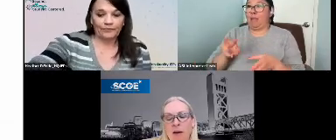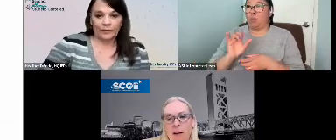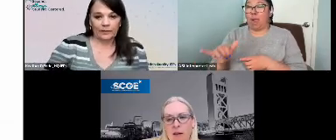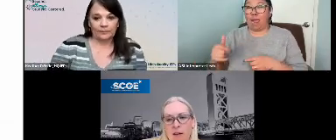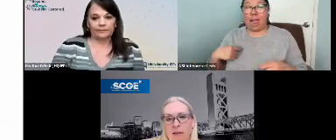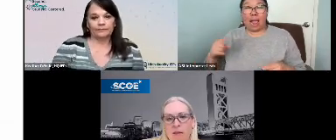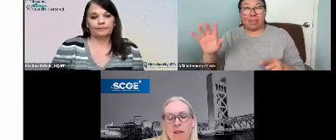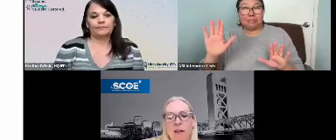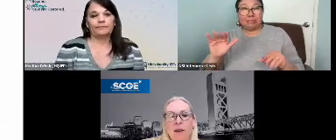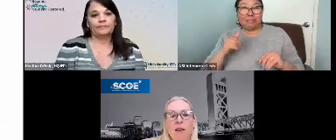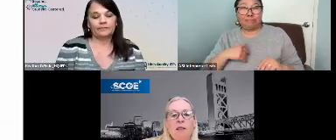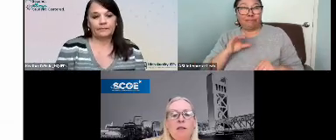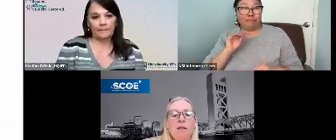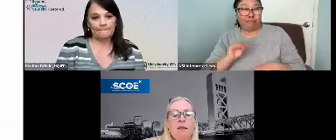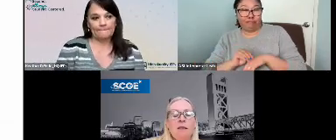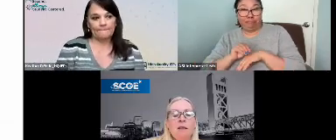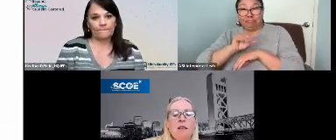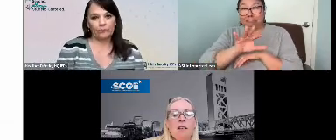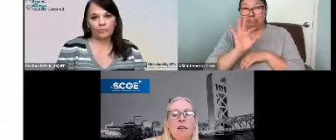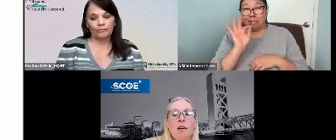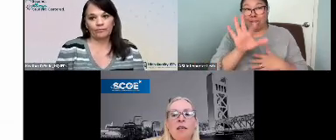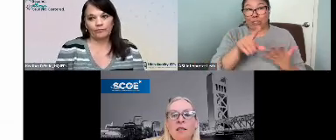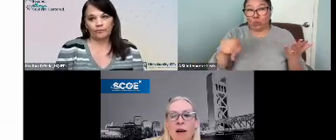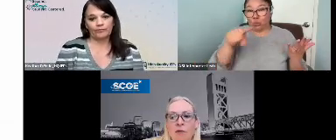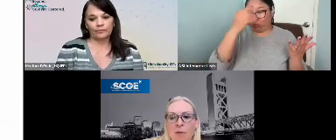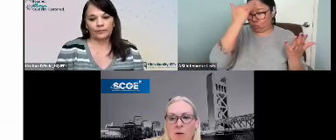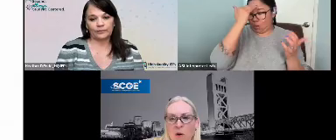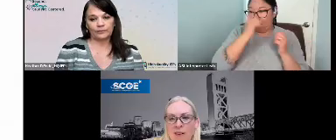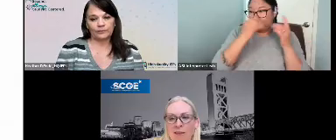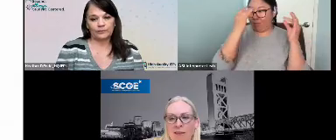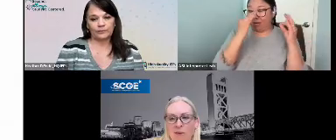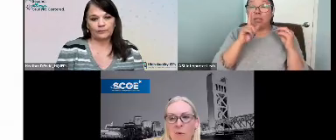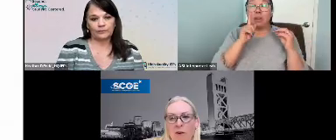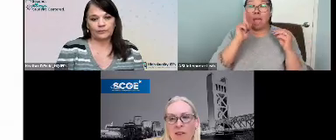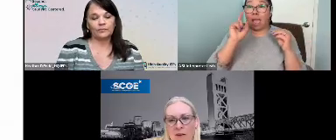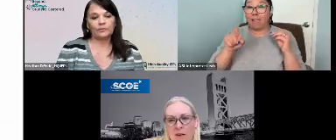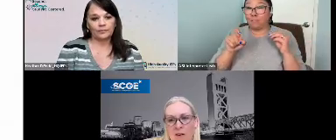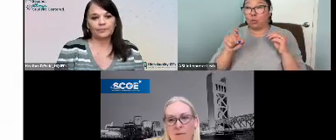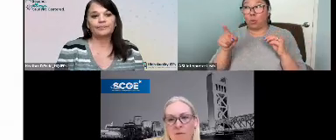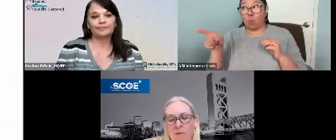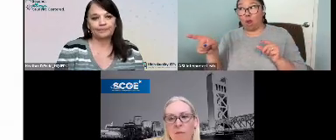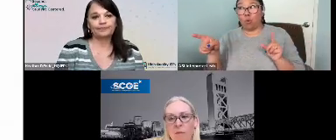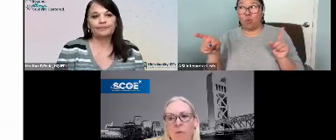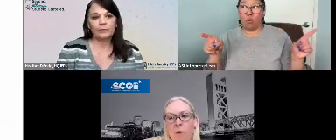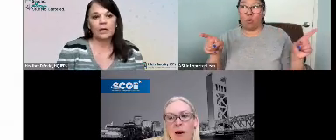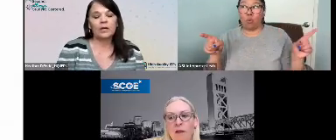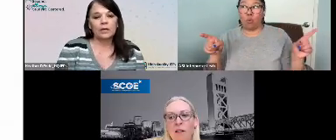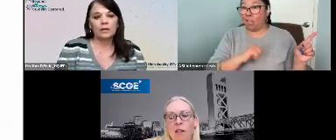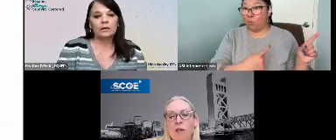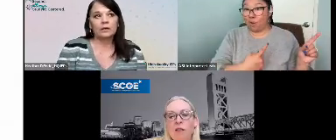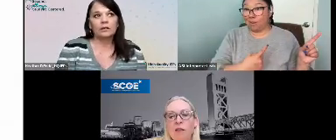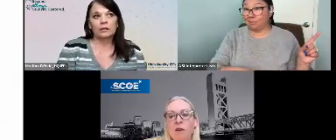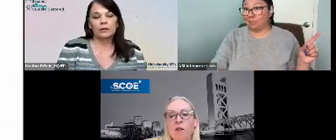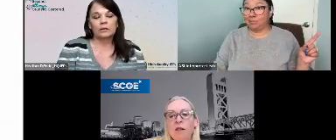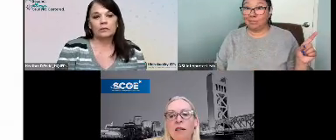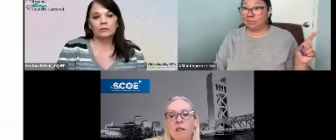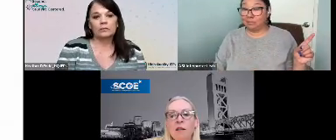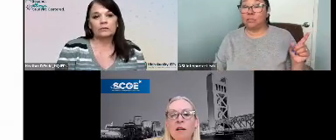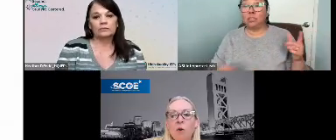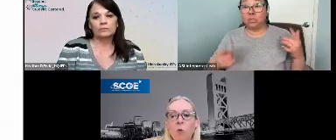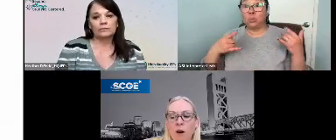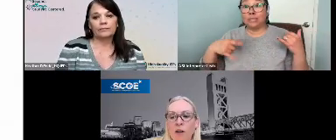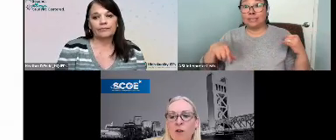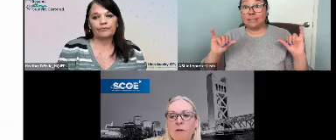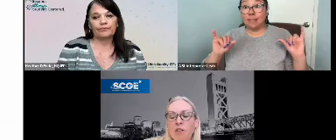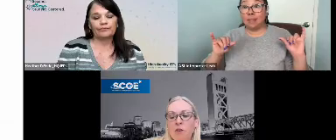think about it is is it doesn't have to be one one or the other, right? You can still work on your